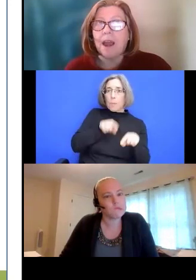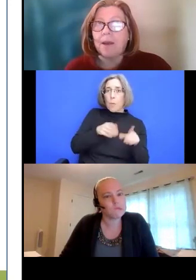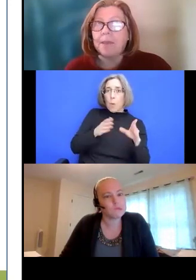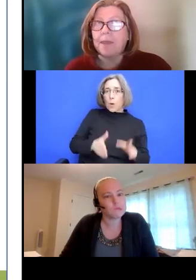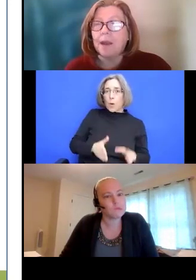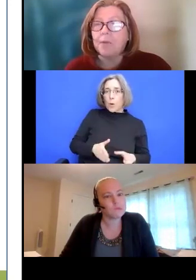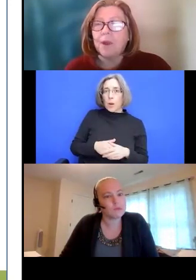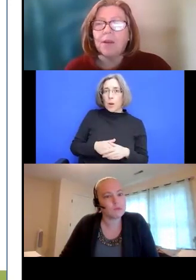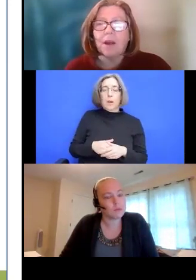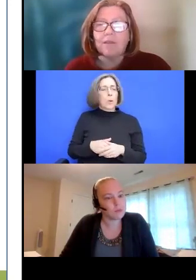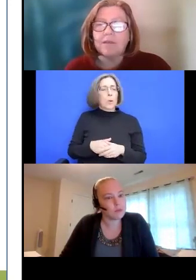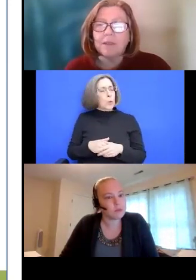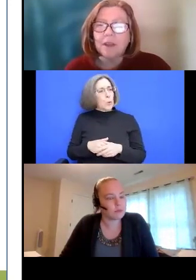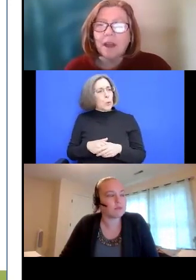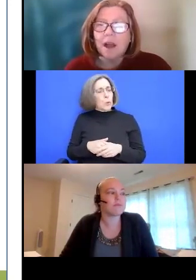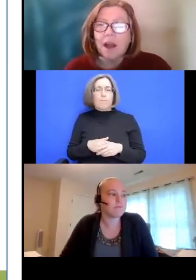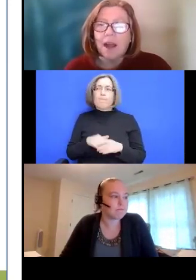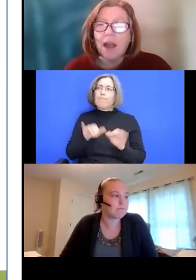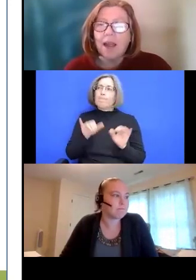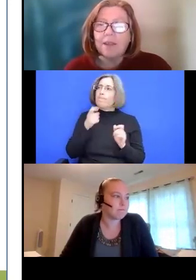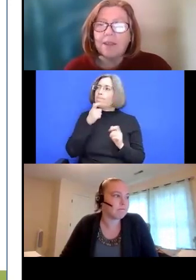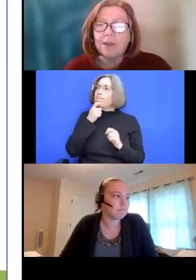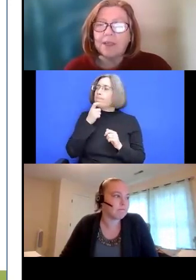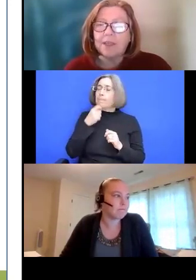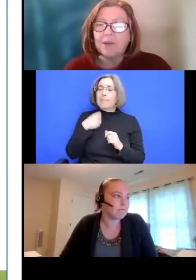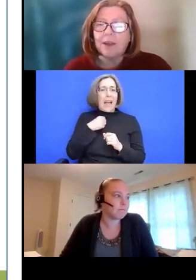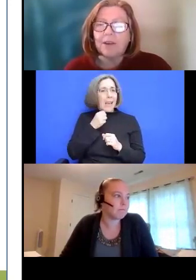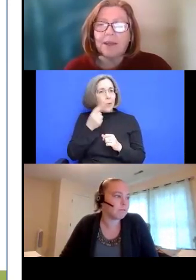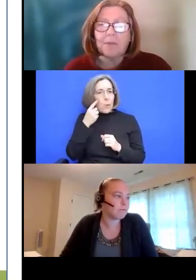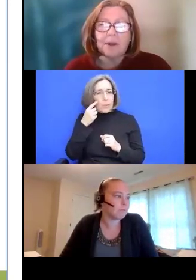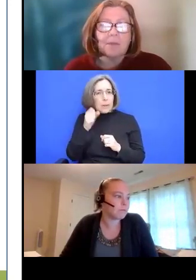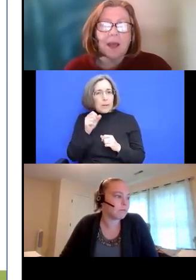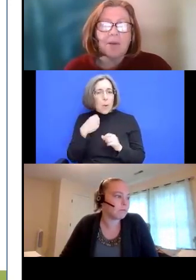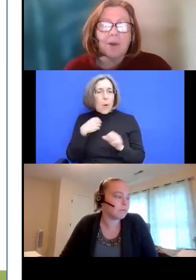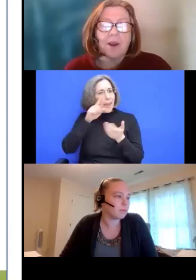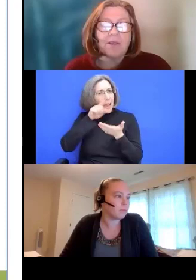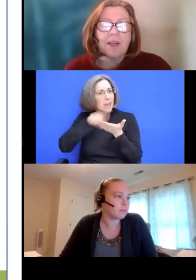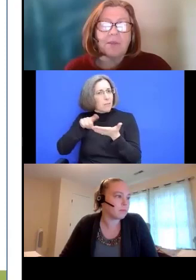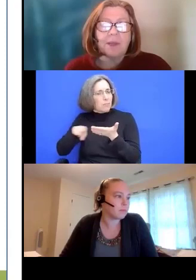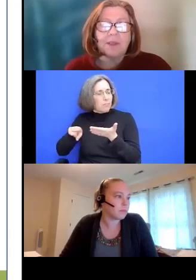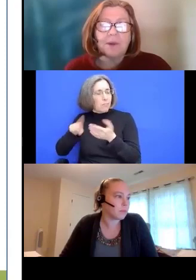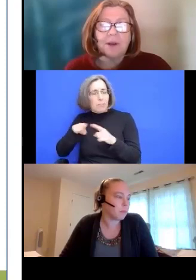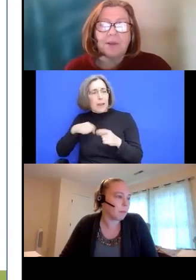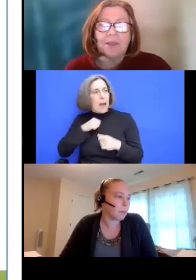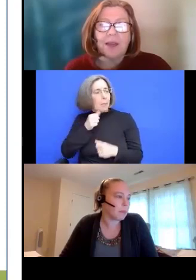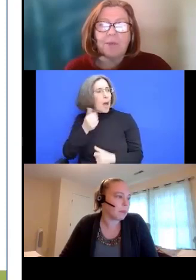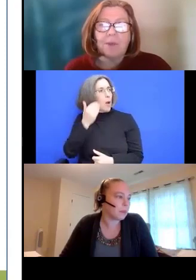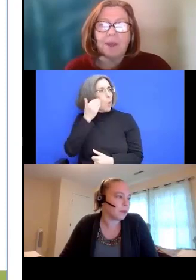Scarlett Gibb: Not that I'm aware of. I think we can dig around on that, but I'm not aware of any place where that would be,